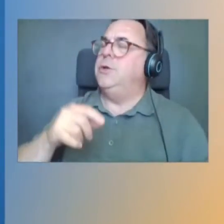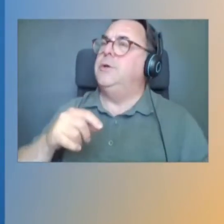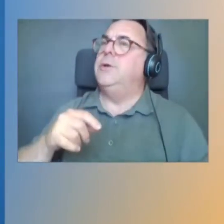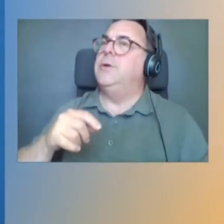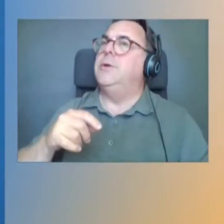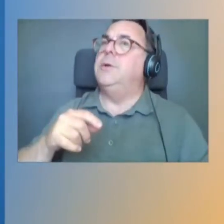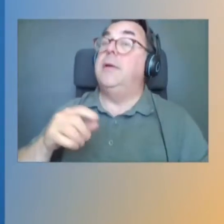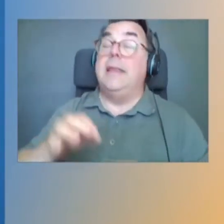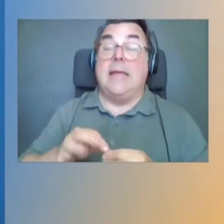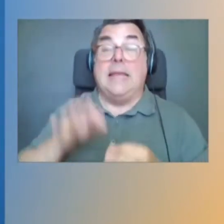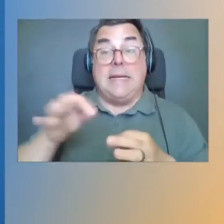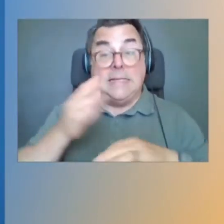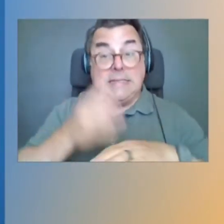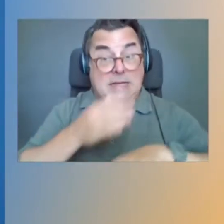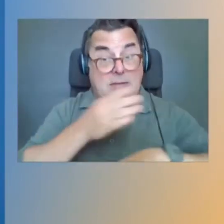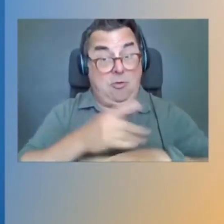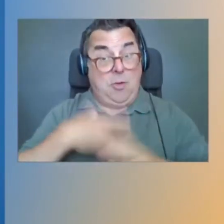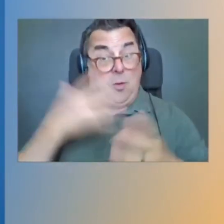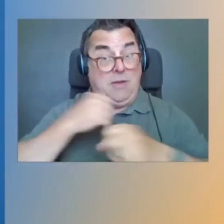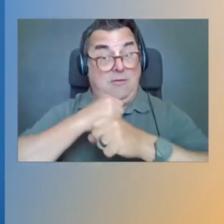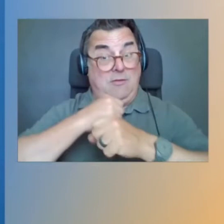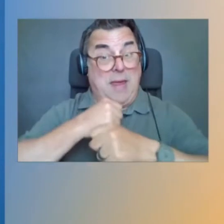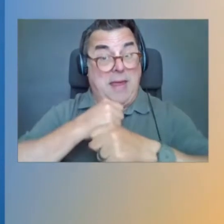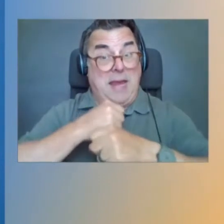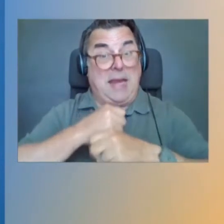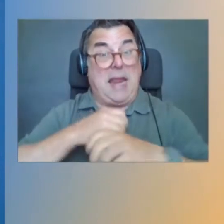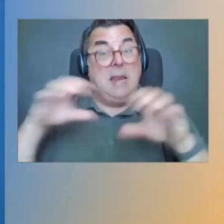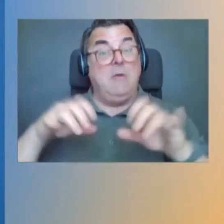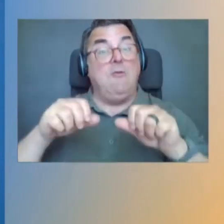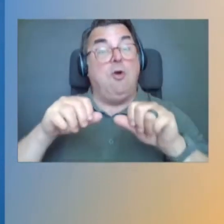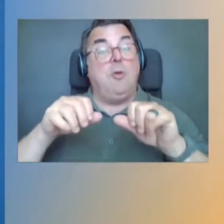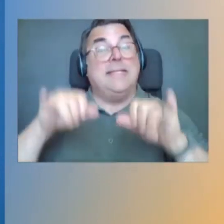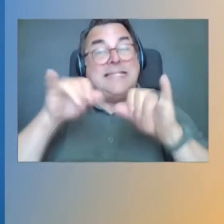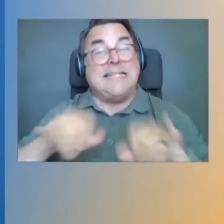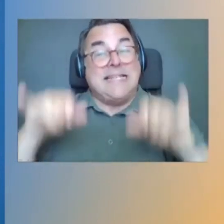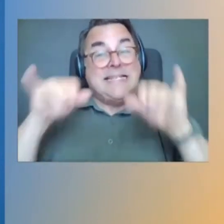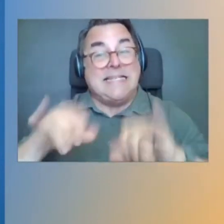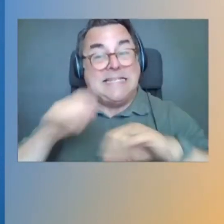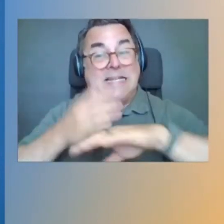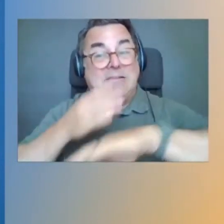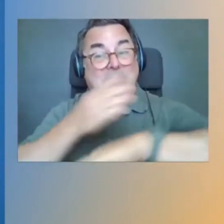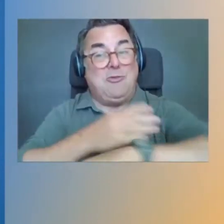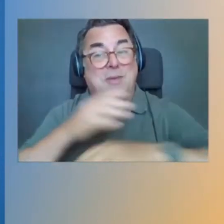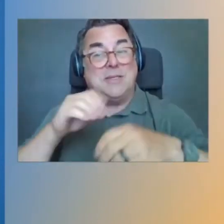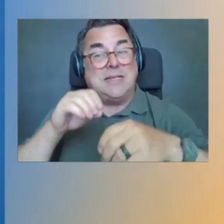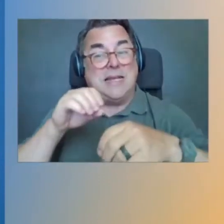that we have driven and performance consistency improvements that we have driven in Nitro SSD, if you go back to how